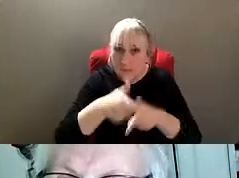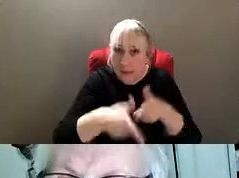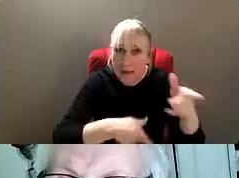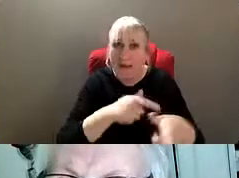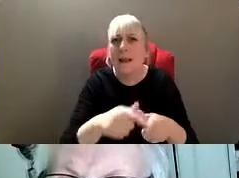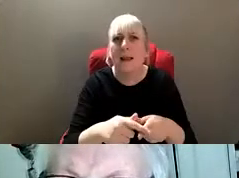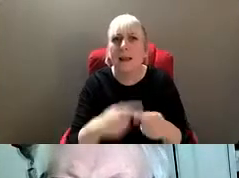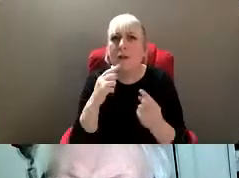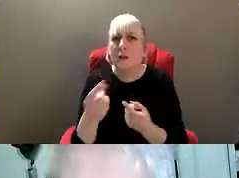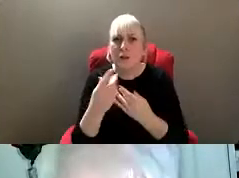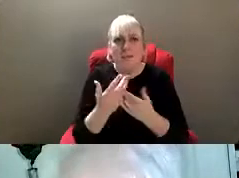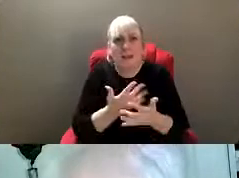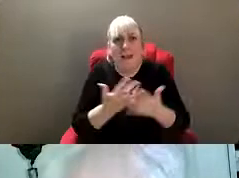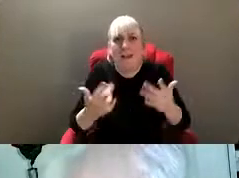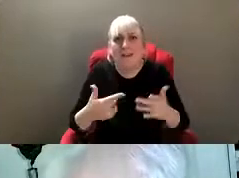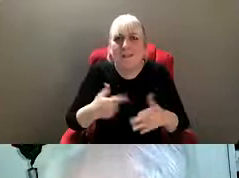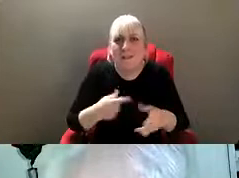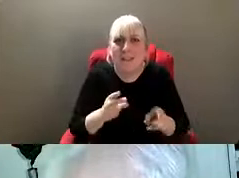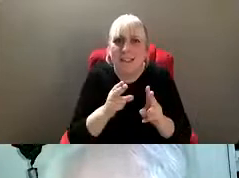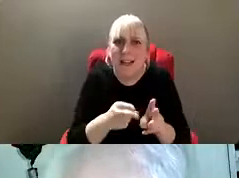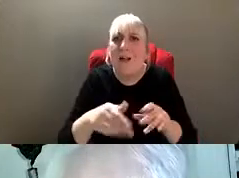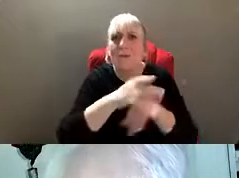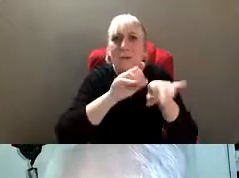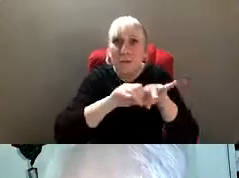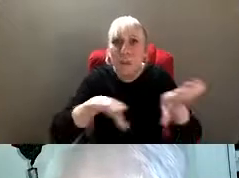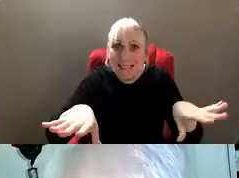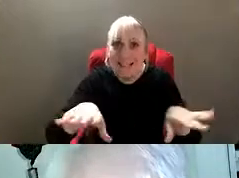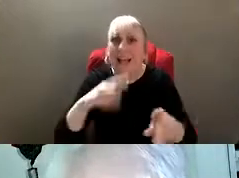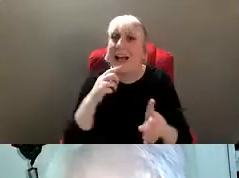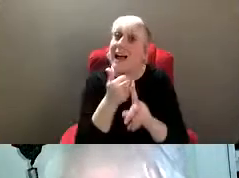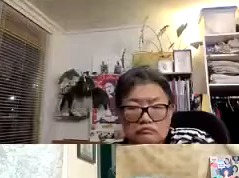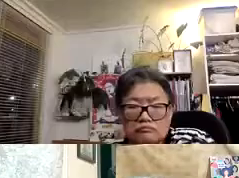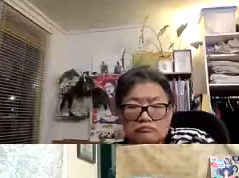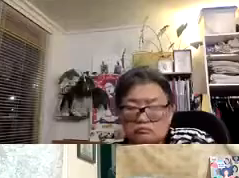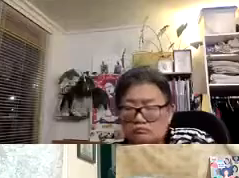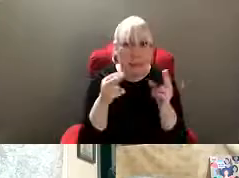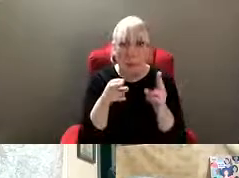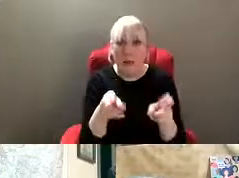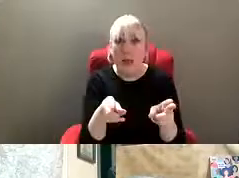um with you know social media and advocacy is there any way that we can do to you know to